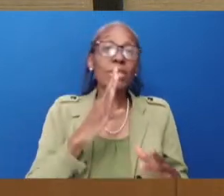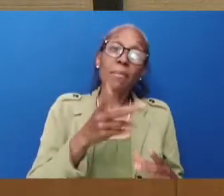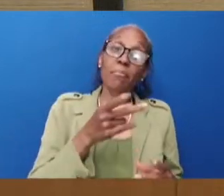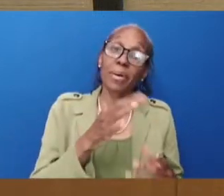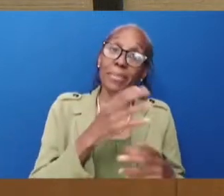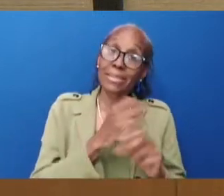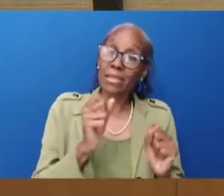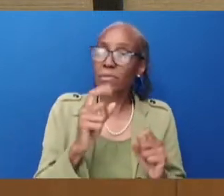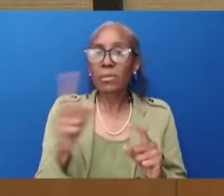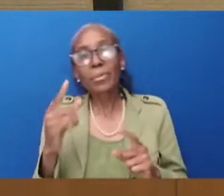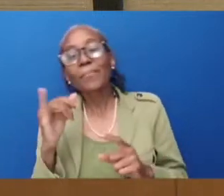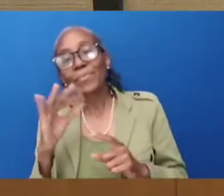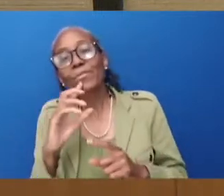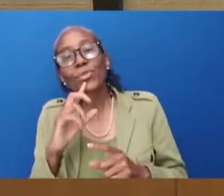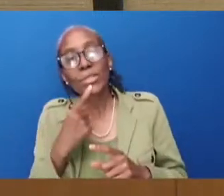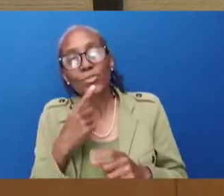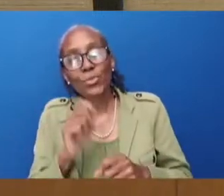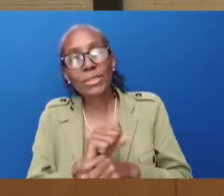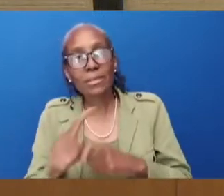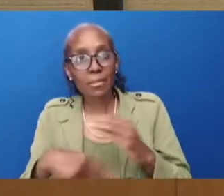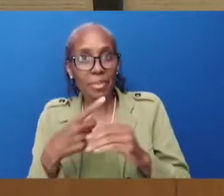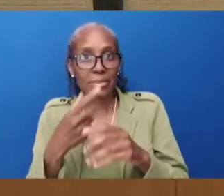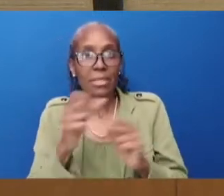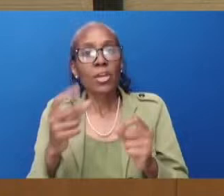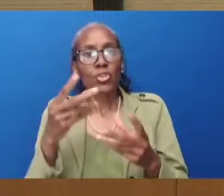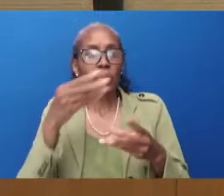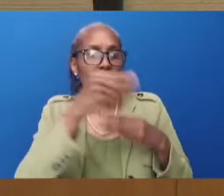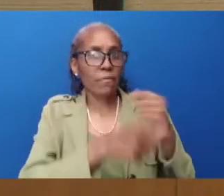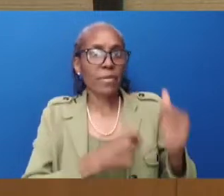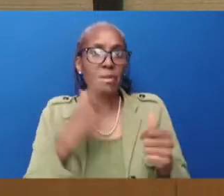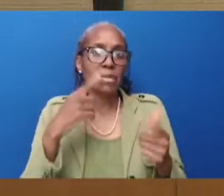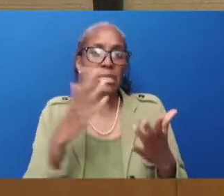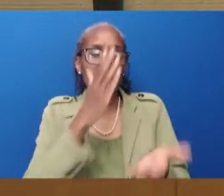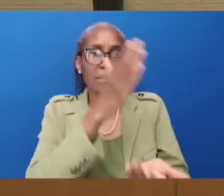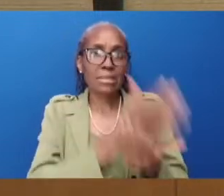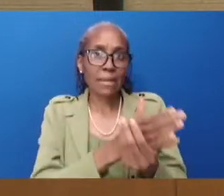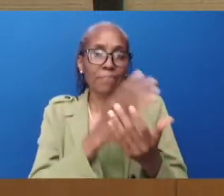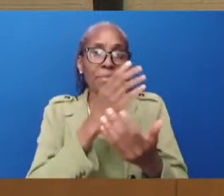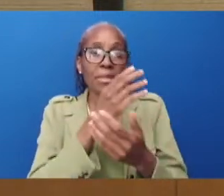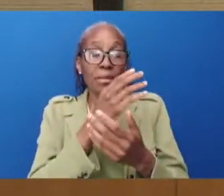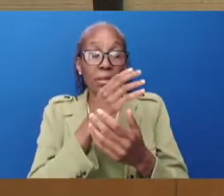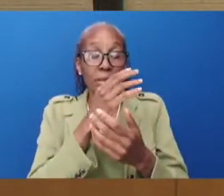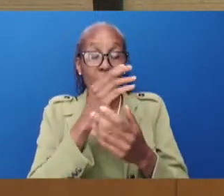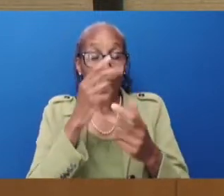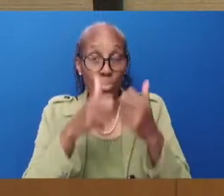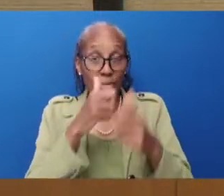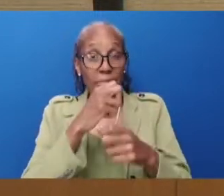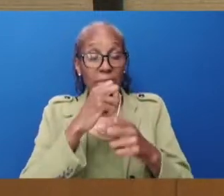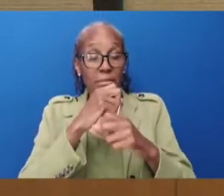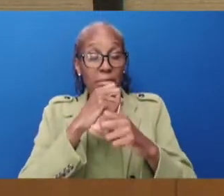$118 MILLION FOR A COP CITY. YOU SAY THIS IS ABOUT PUBLIC